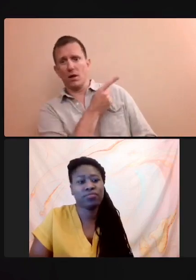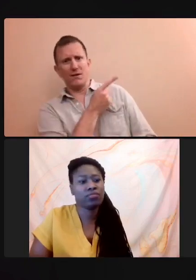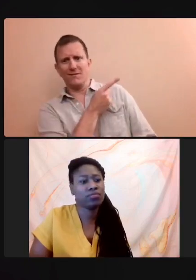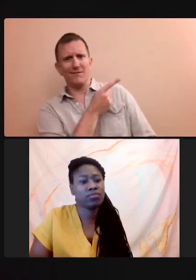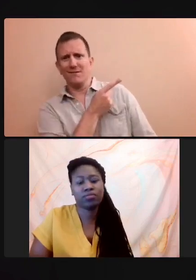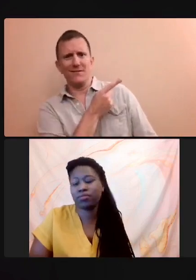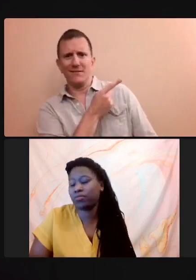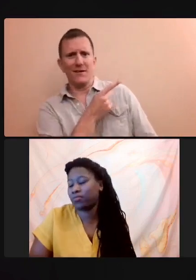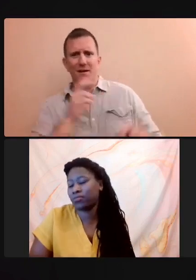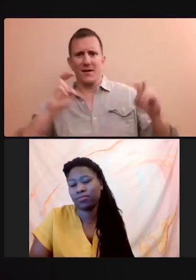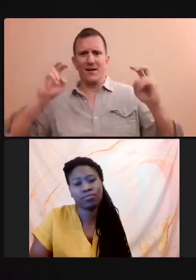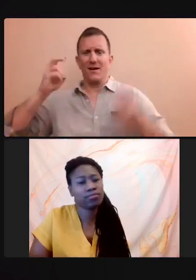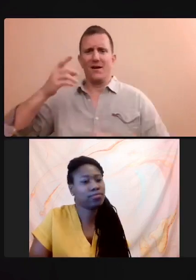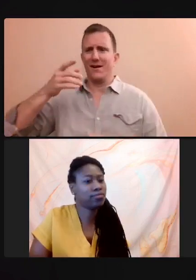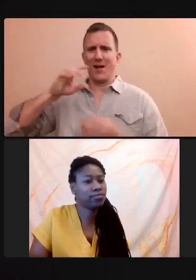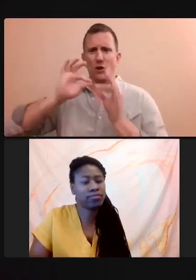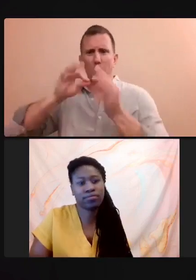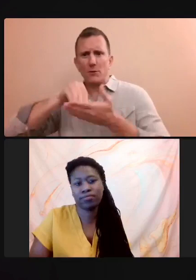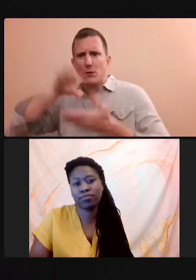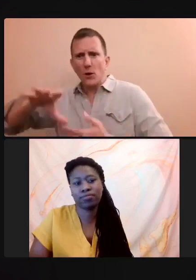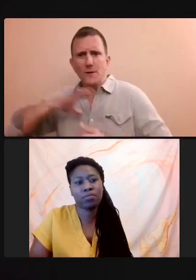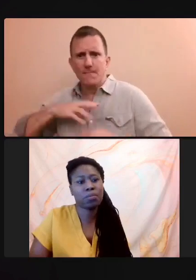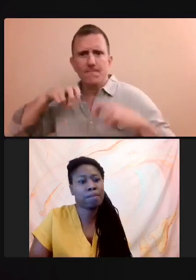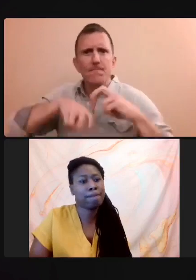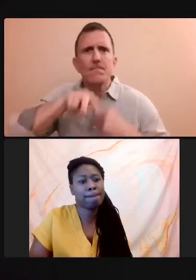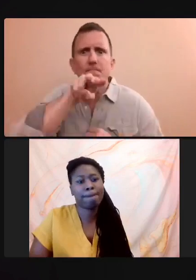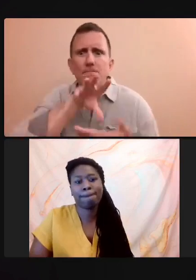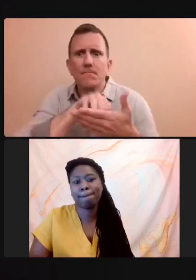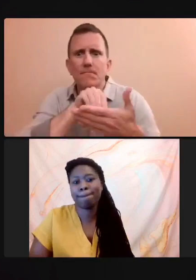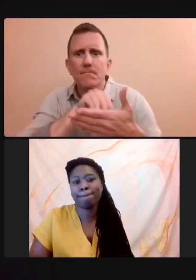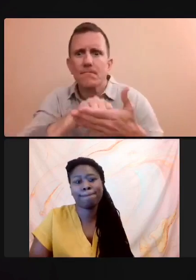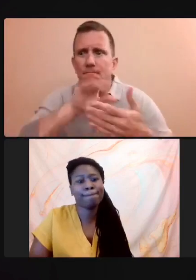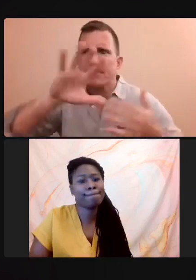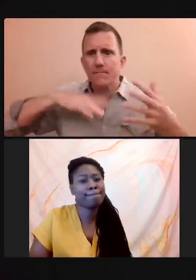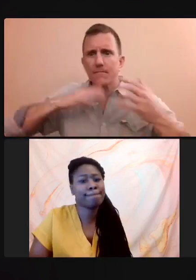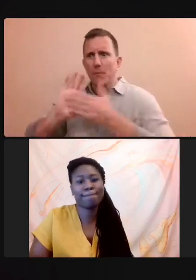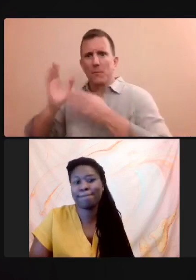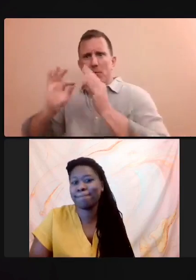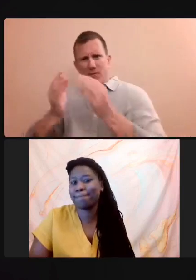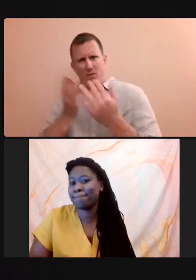Yeah. Yeah. Right now I'm starting to see on social media